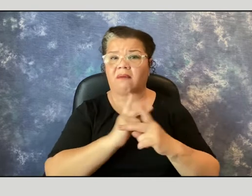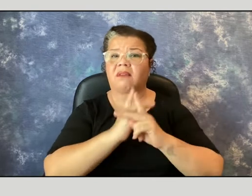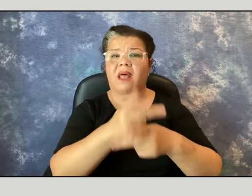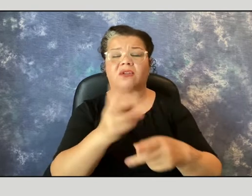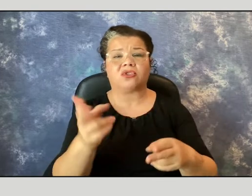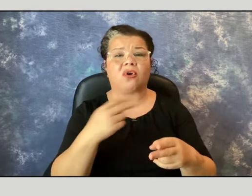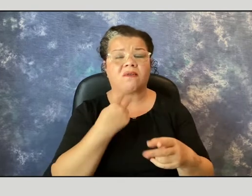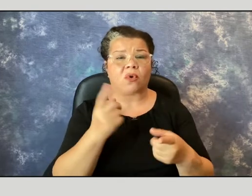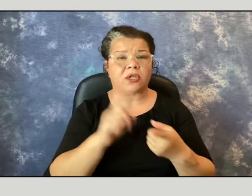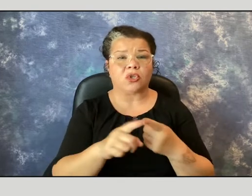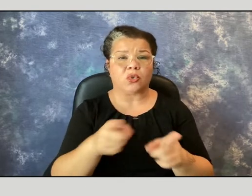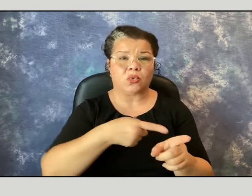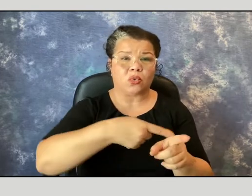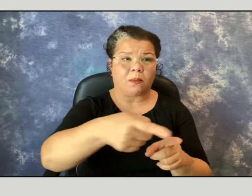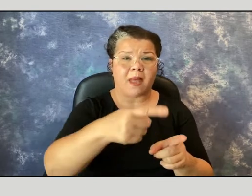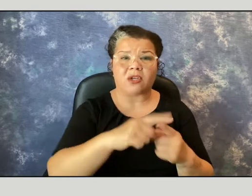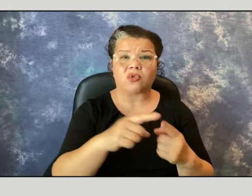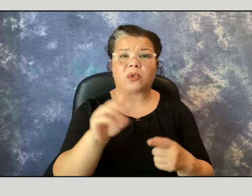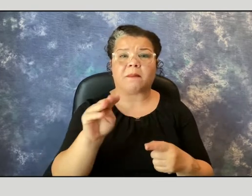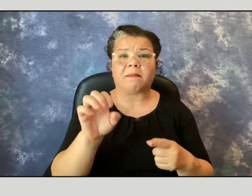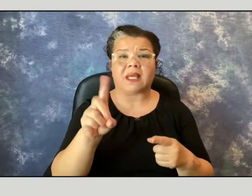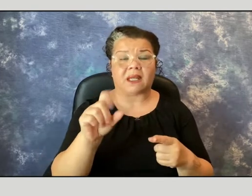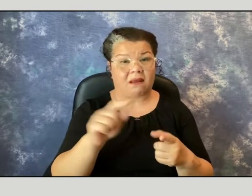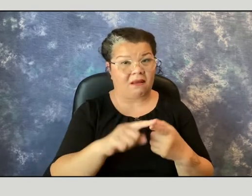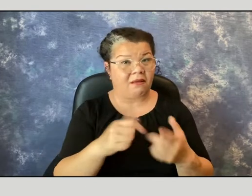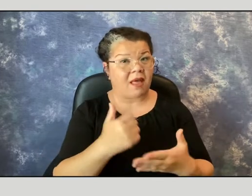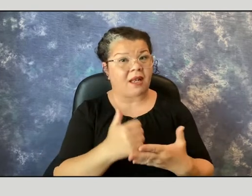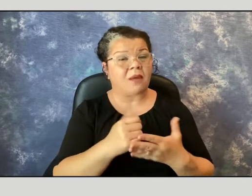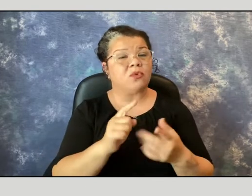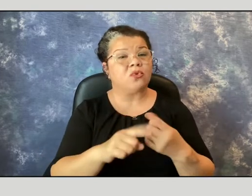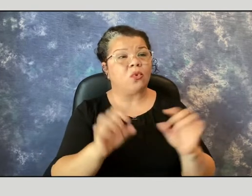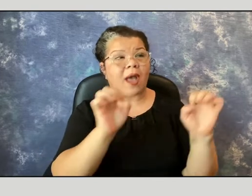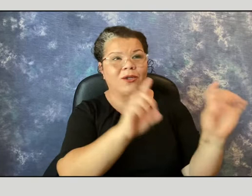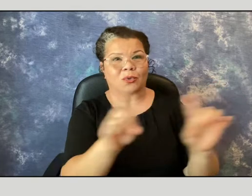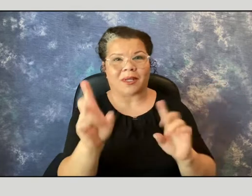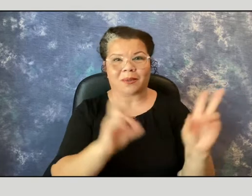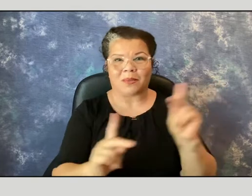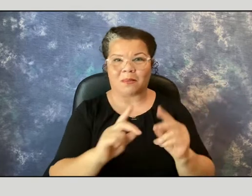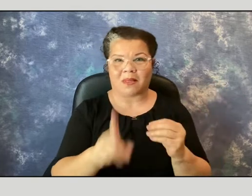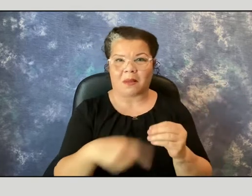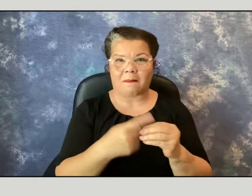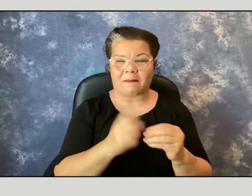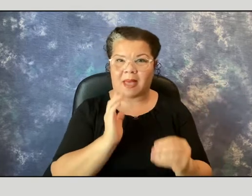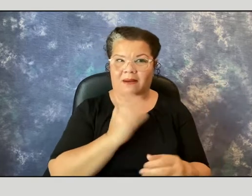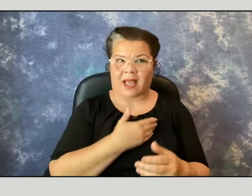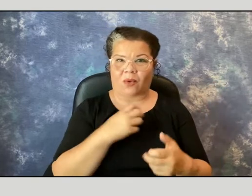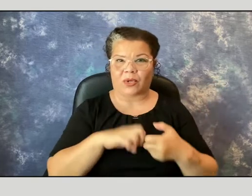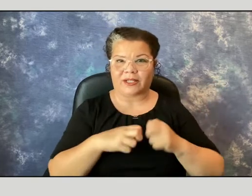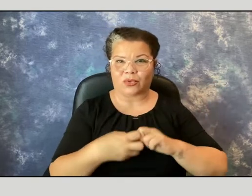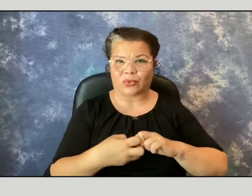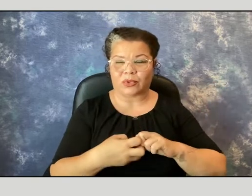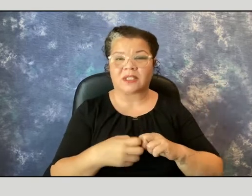which is so, so, so helpful to educating people about our issues, Yarimar is a leading voice